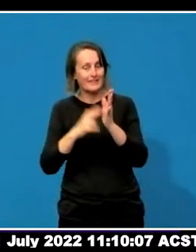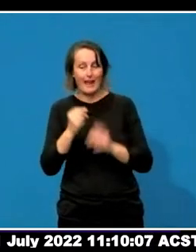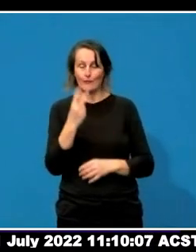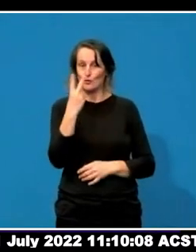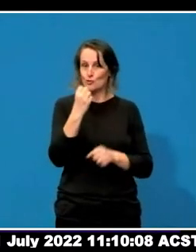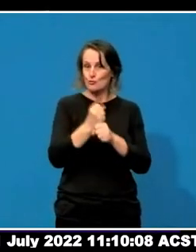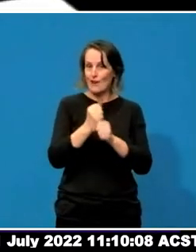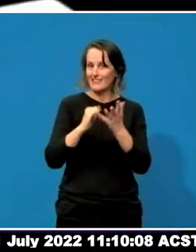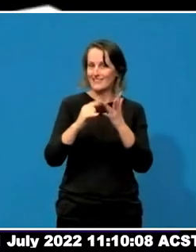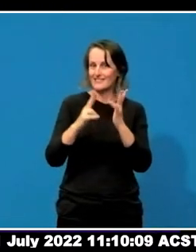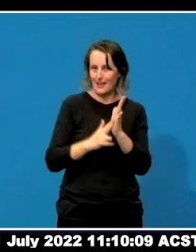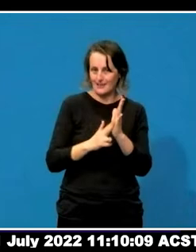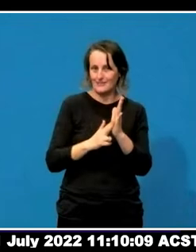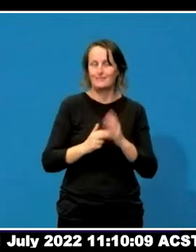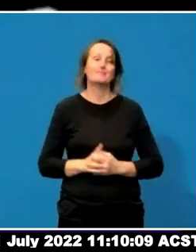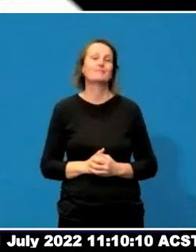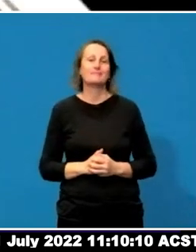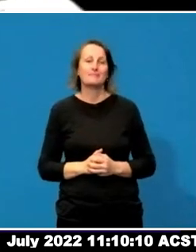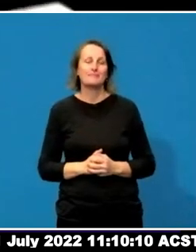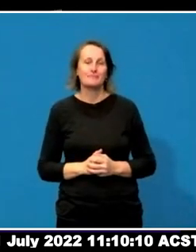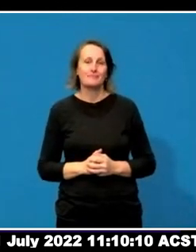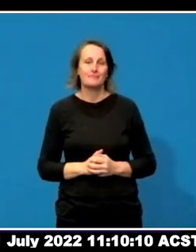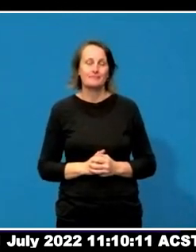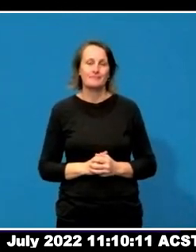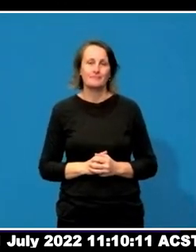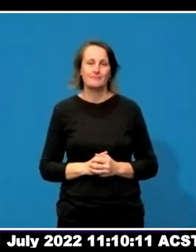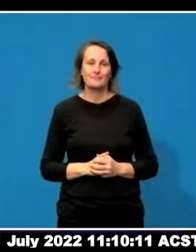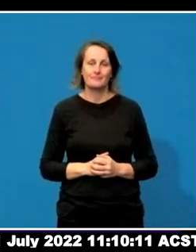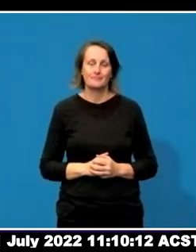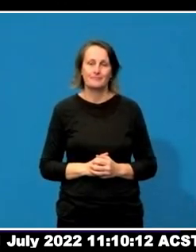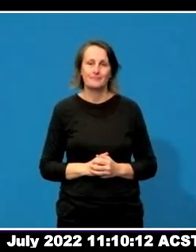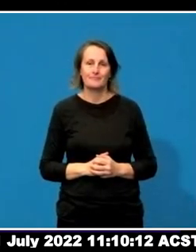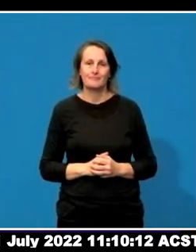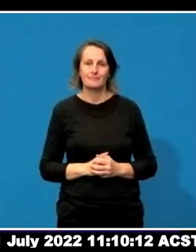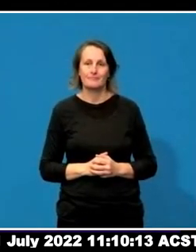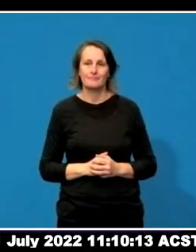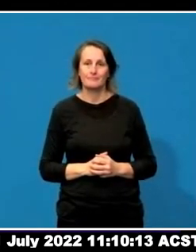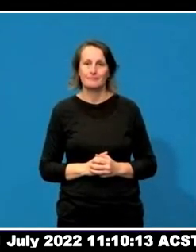Quaden. Those people are now aged between 16 and 25.